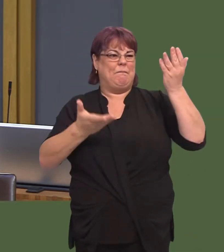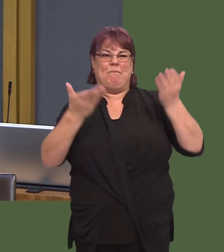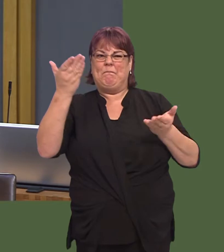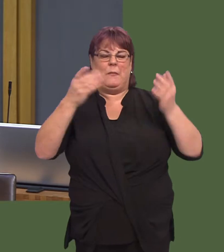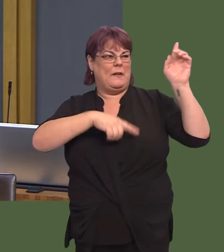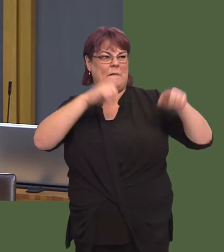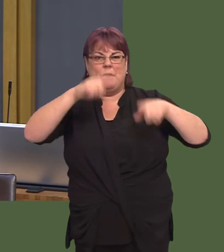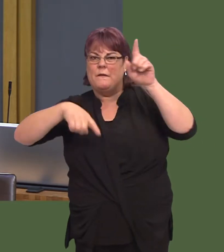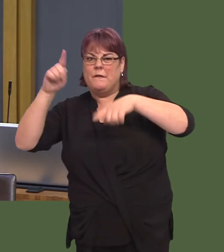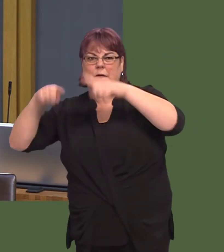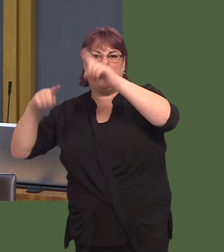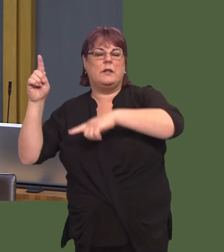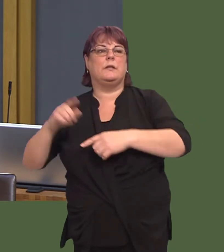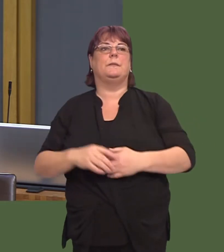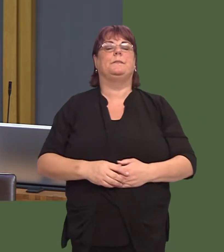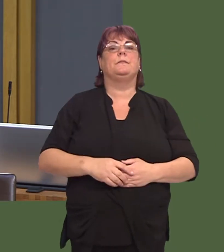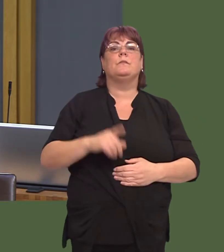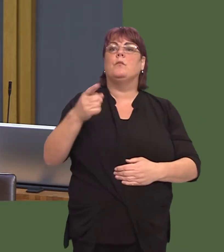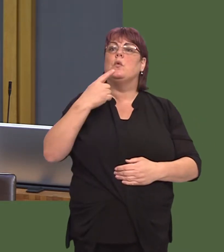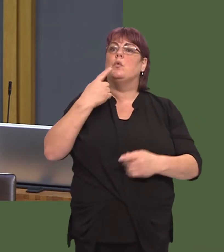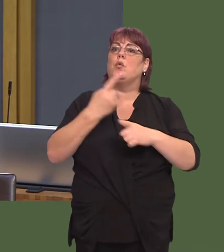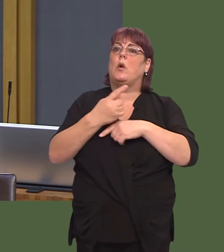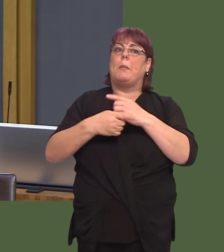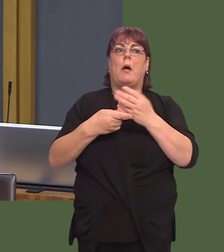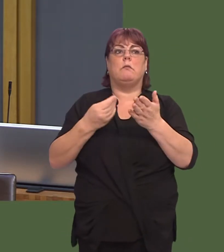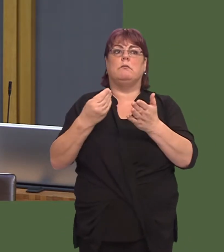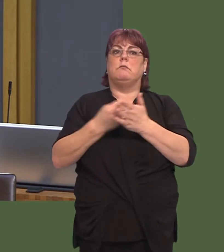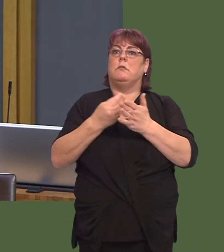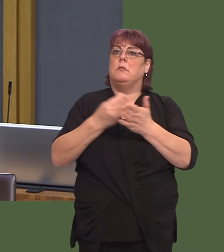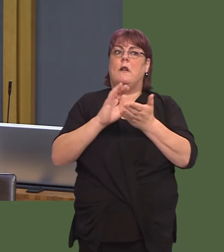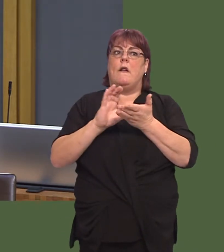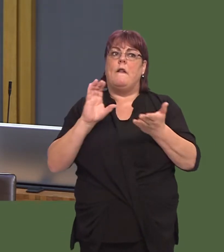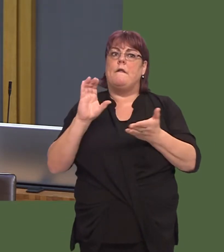You referred to the funding secured in agreement between us and the Government.